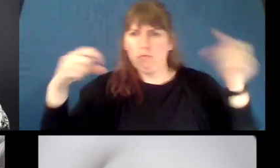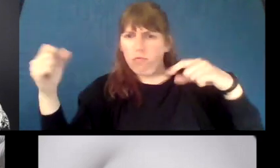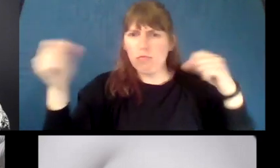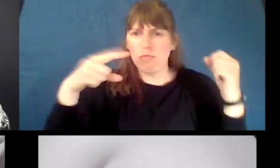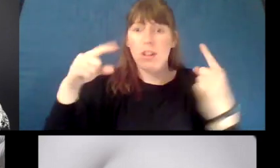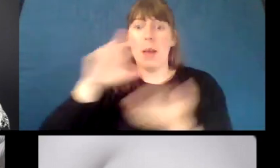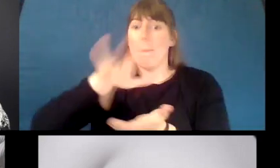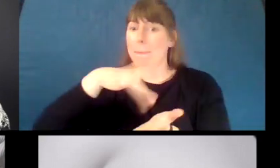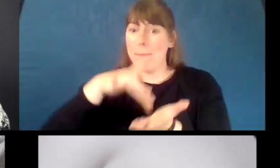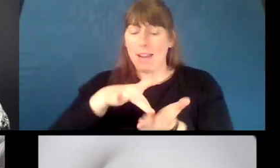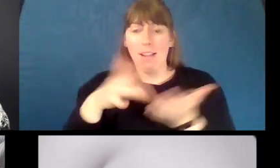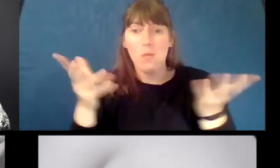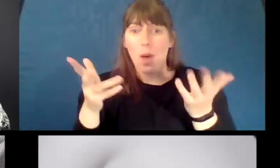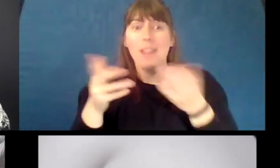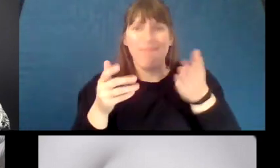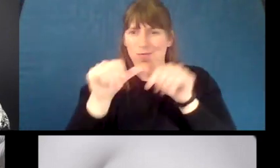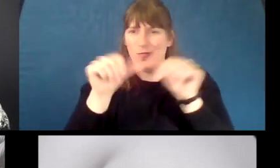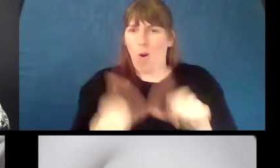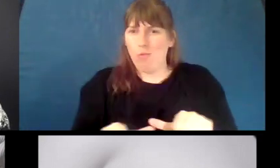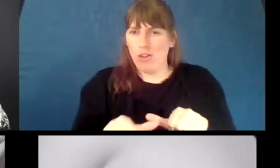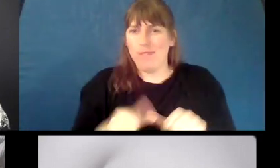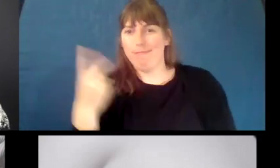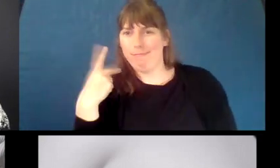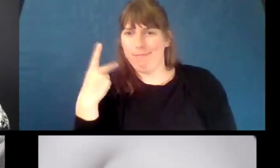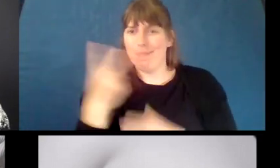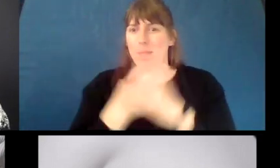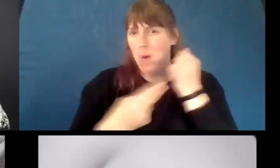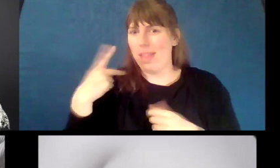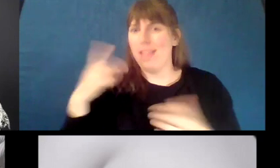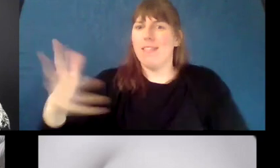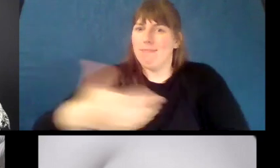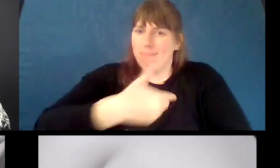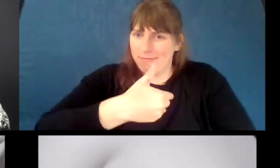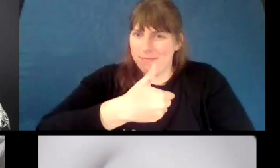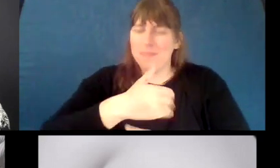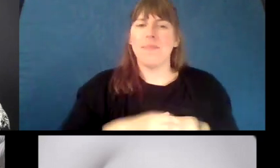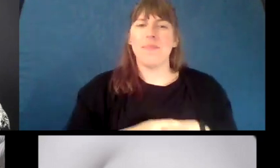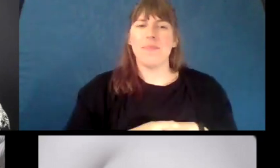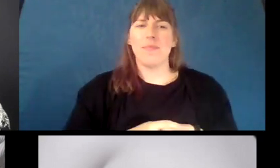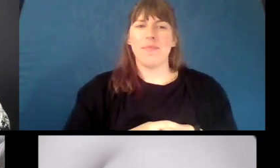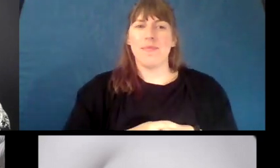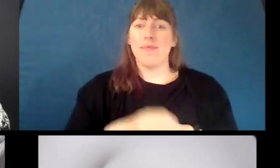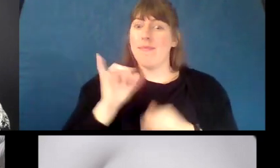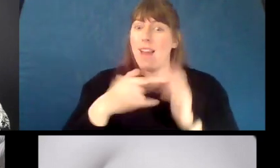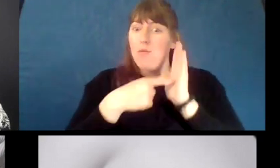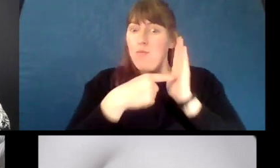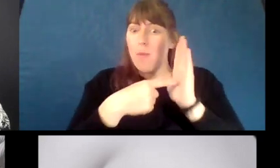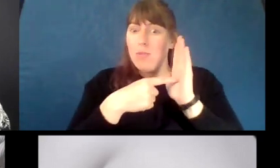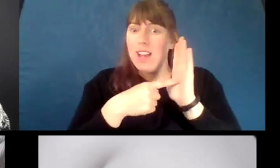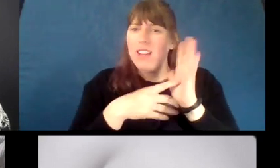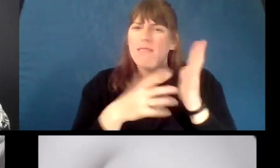is a sculpture of Nancy and I embracing. And this is to represent the longing for touch and